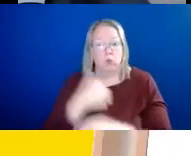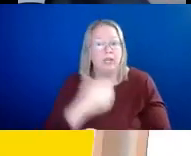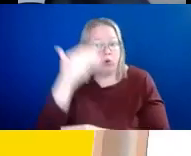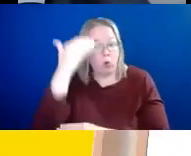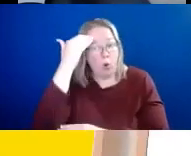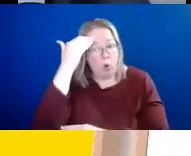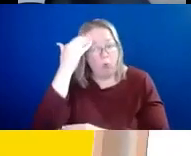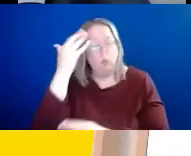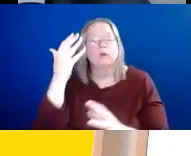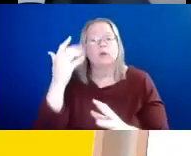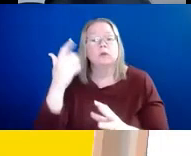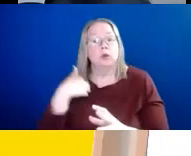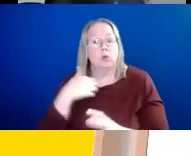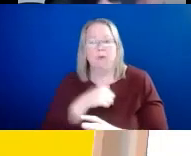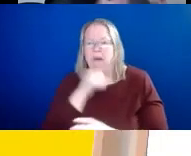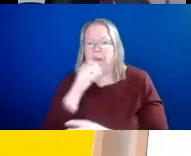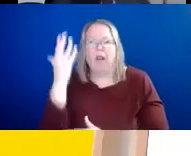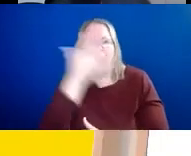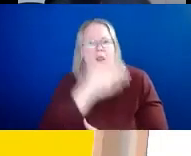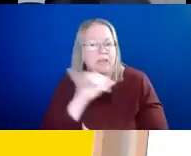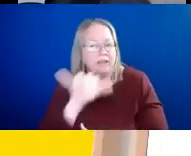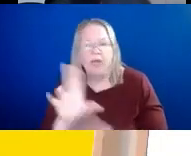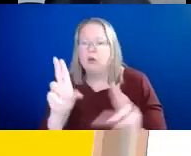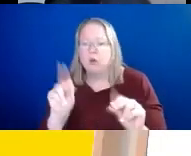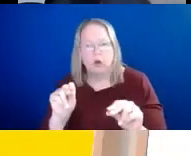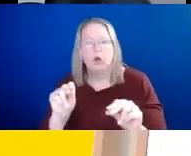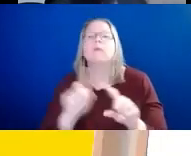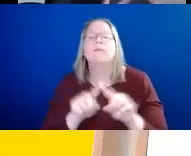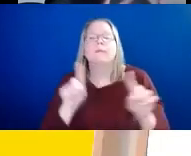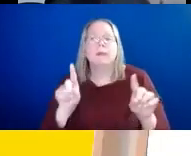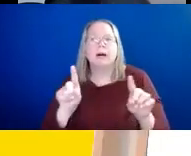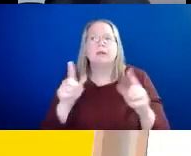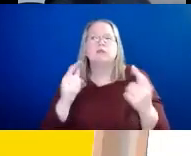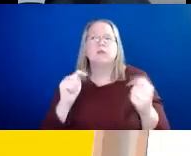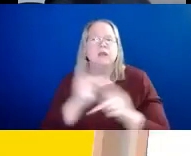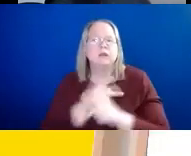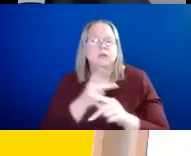12:58:09 we are overlooking. It just a matter of 12:58:14 finding out the best